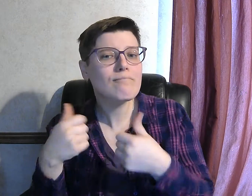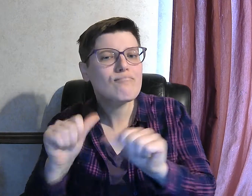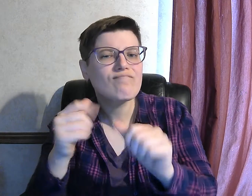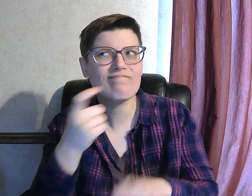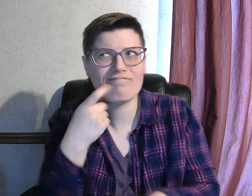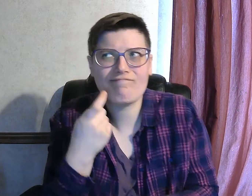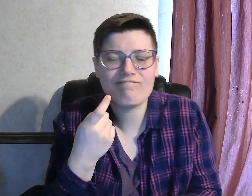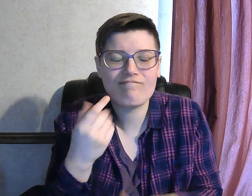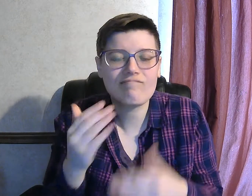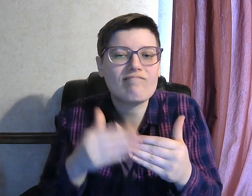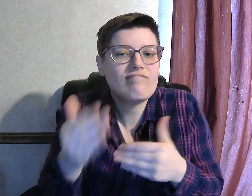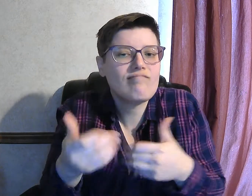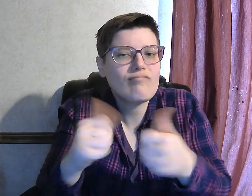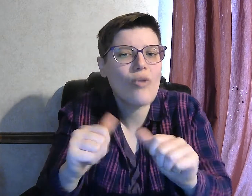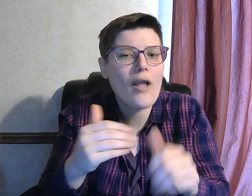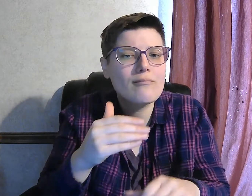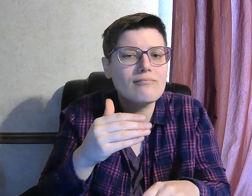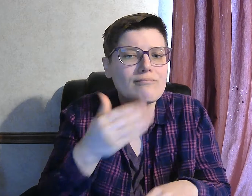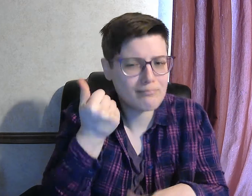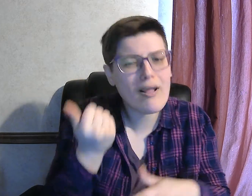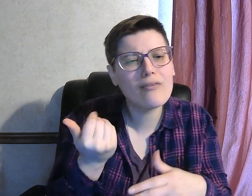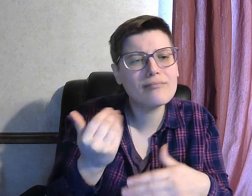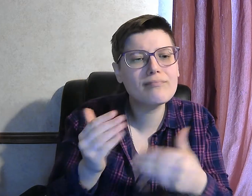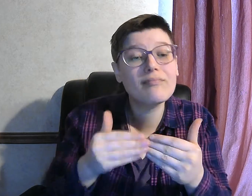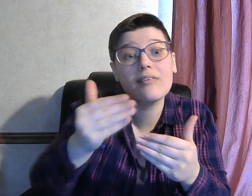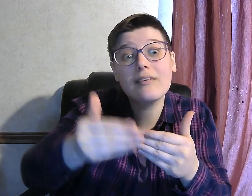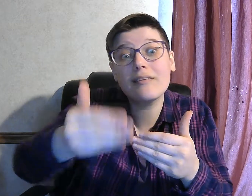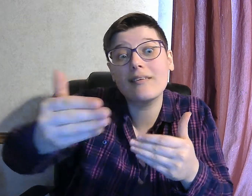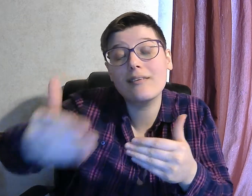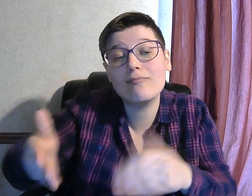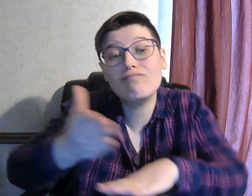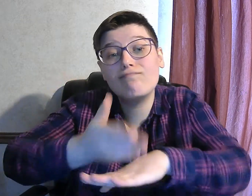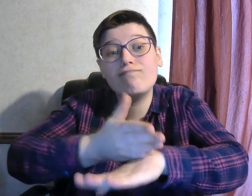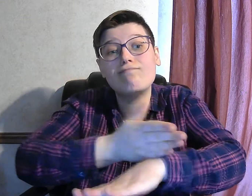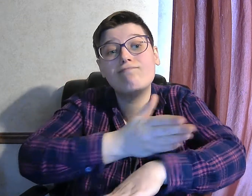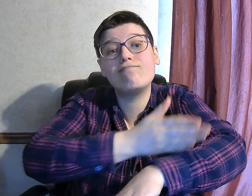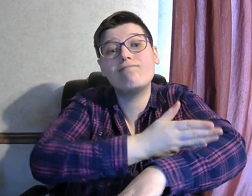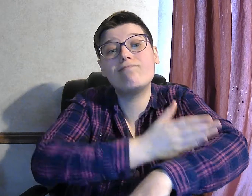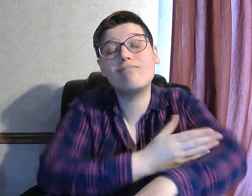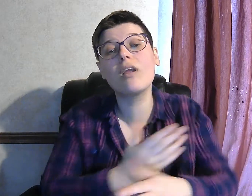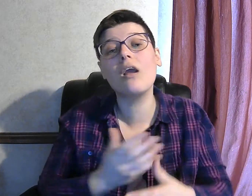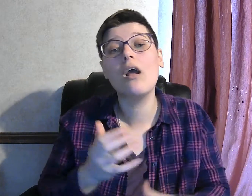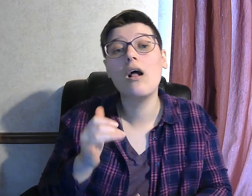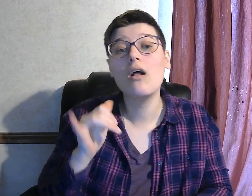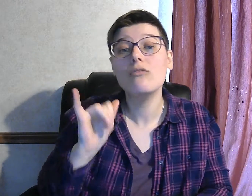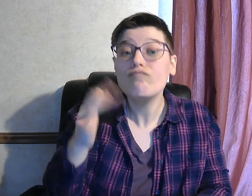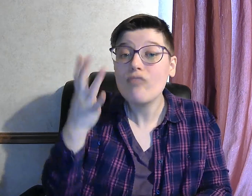In other words, the first attempt sucks, and the next one is better, and so on as it improves.